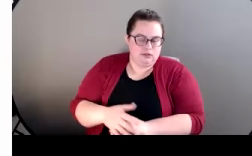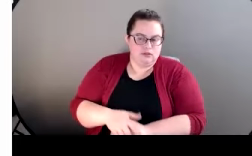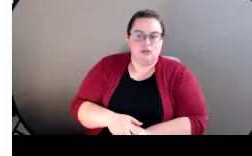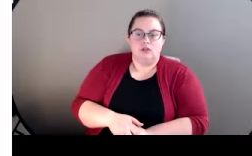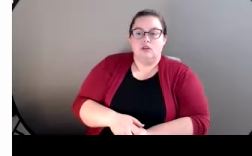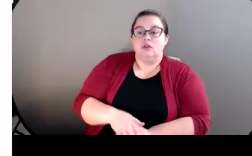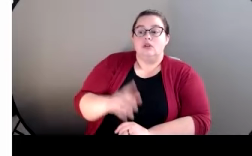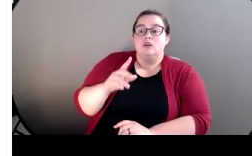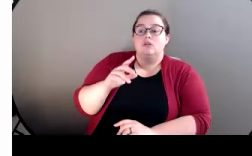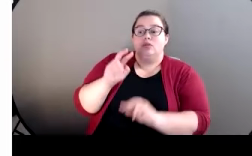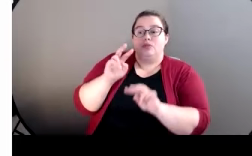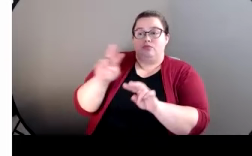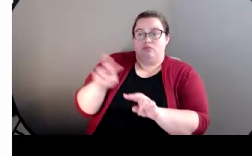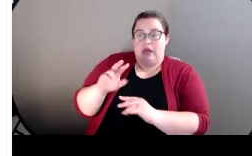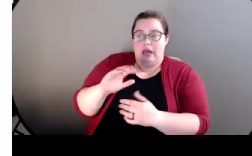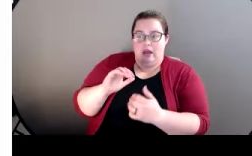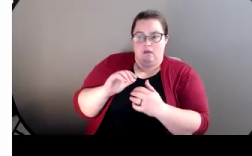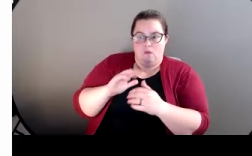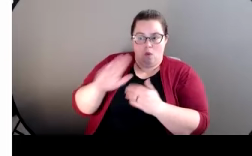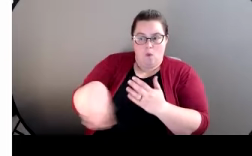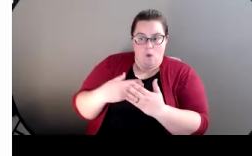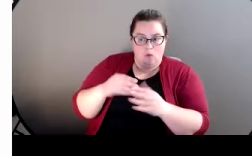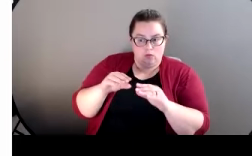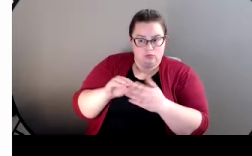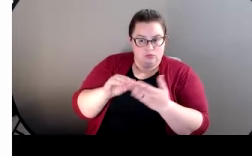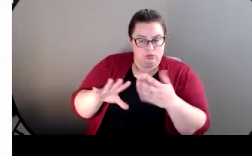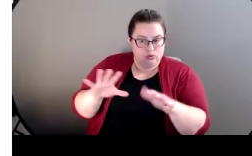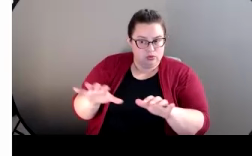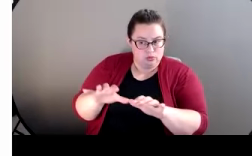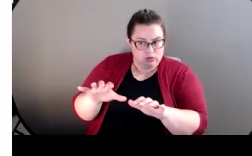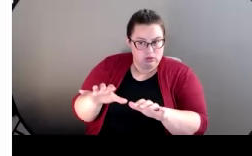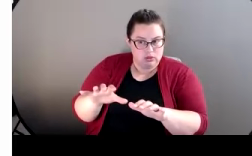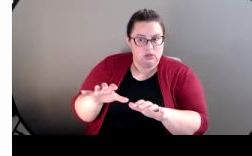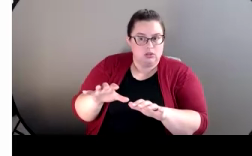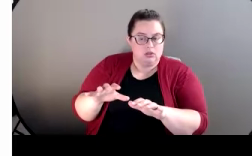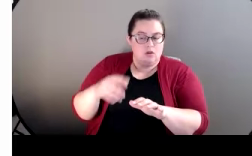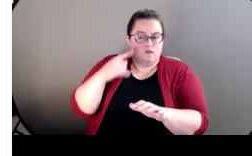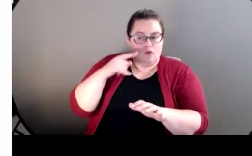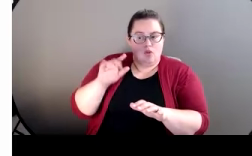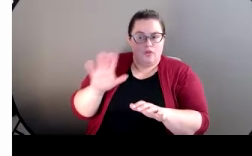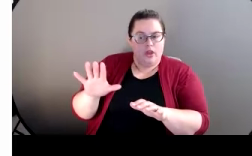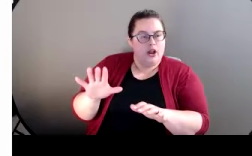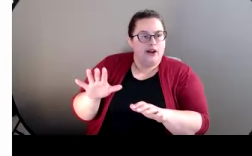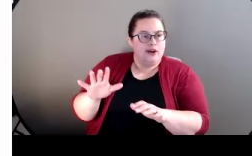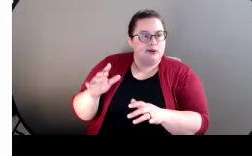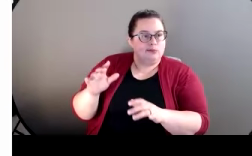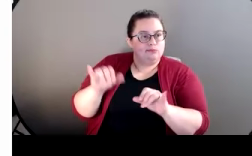are doing in traditional courses versus ZTC courses,